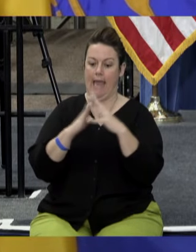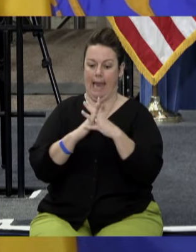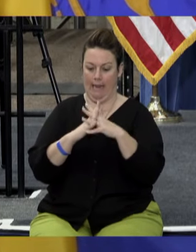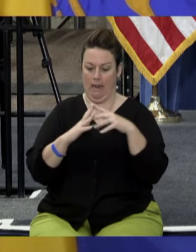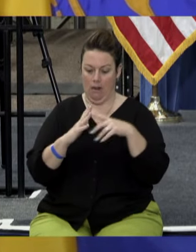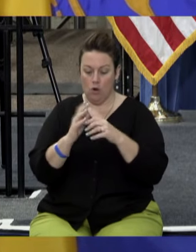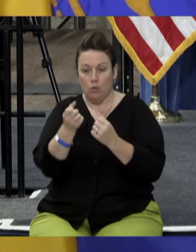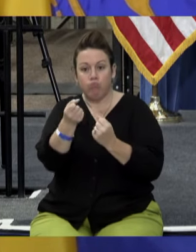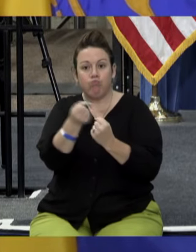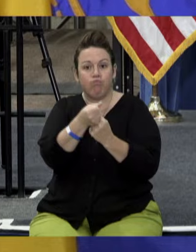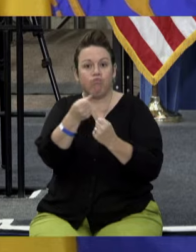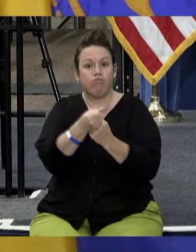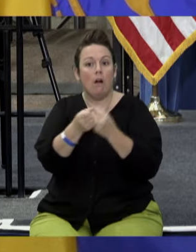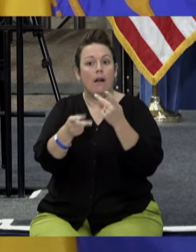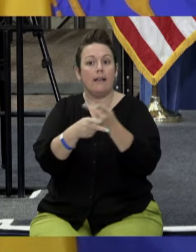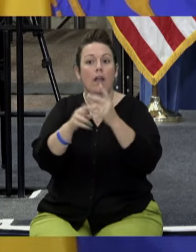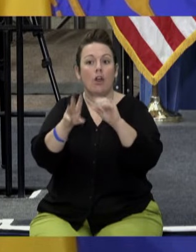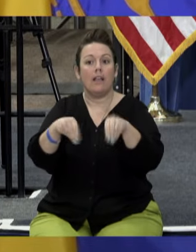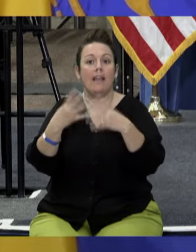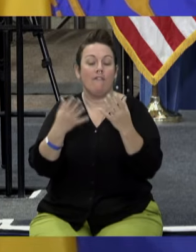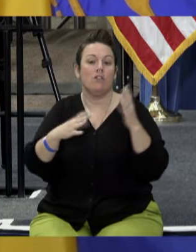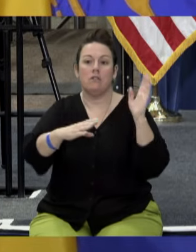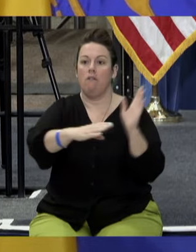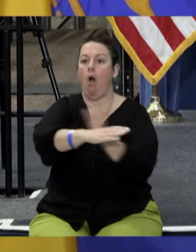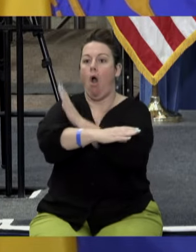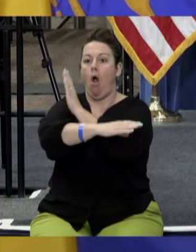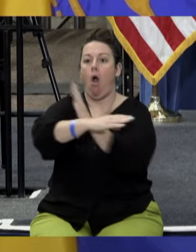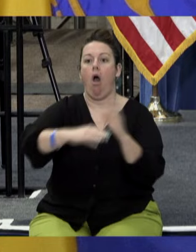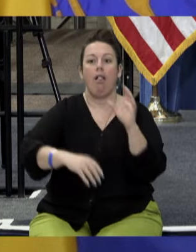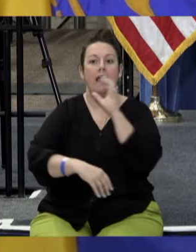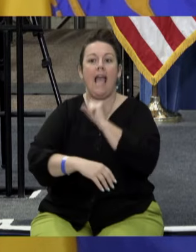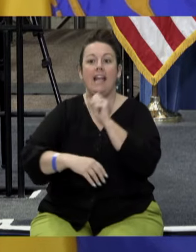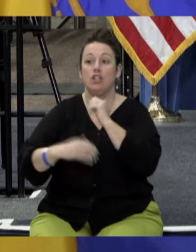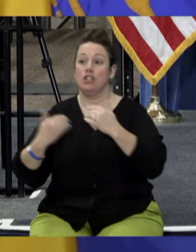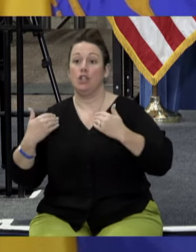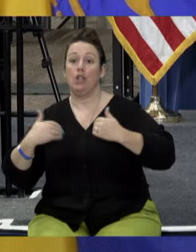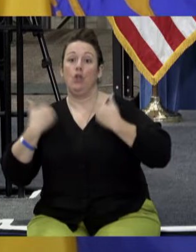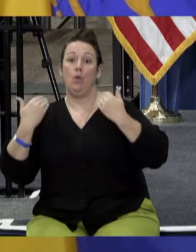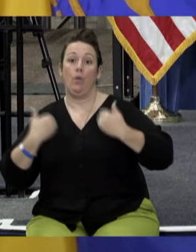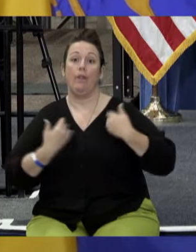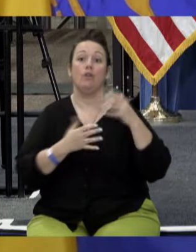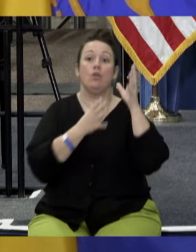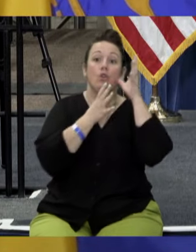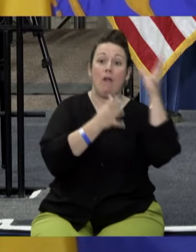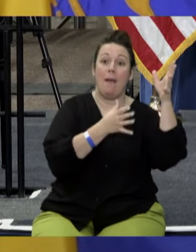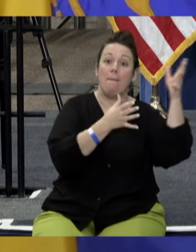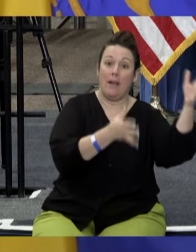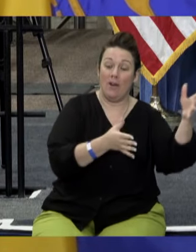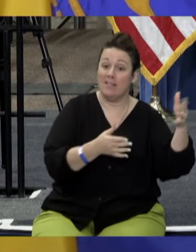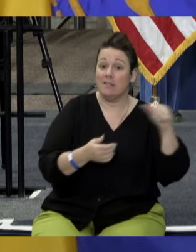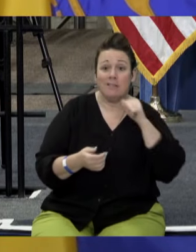caregivers, but of all ages, from youth to grandparents. And it's not just a federal